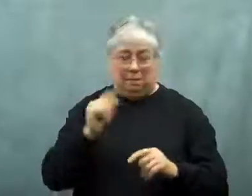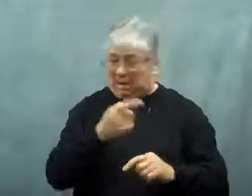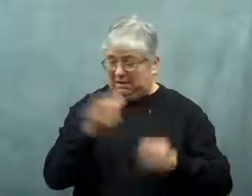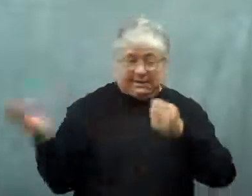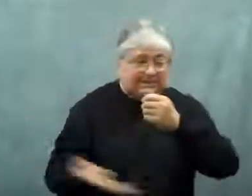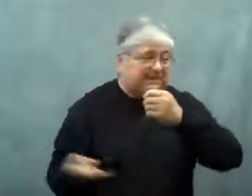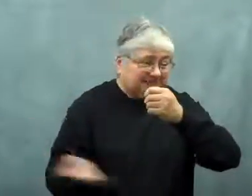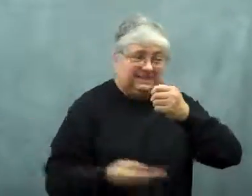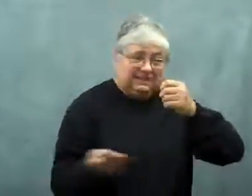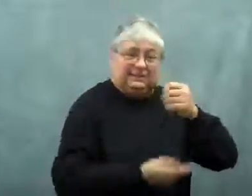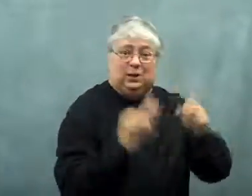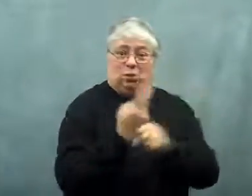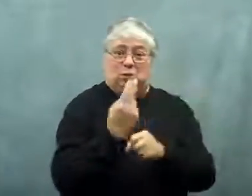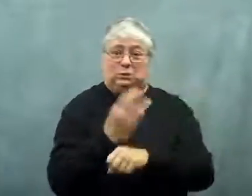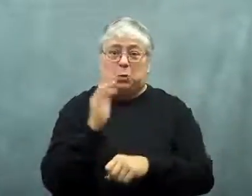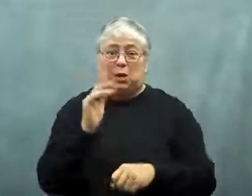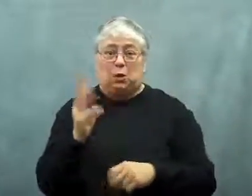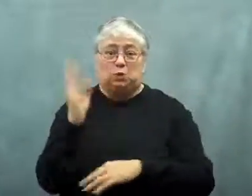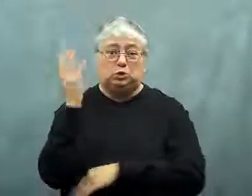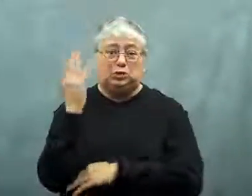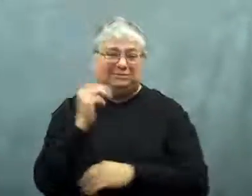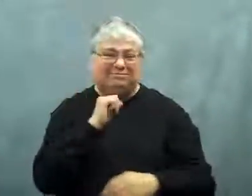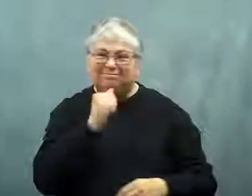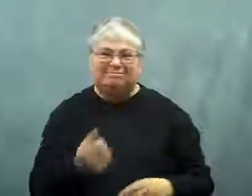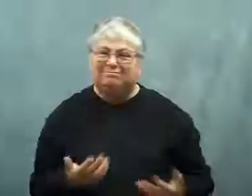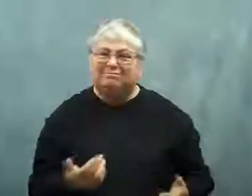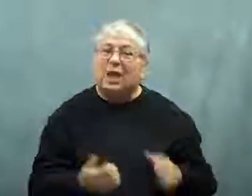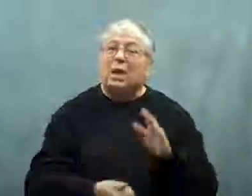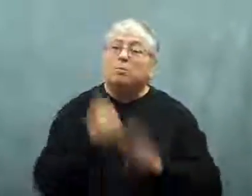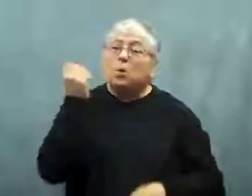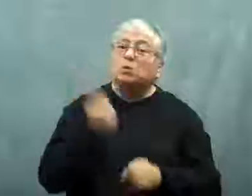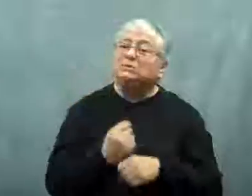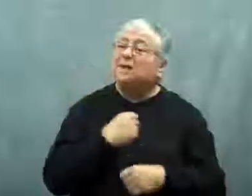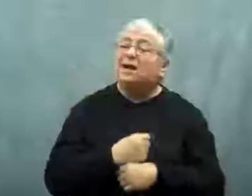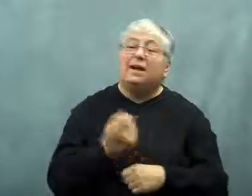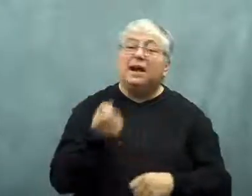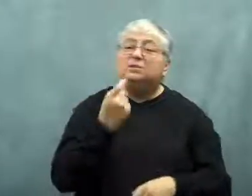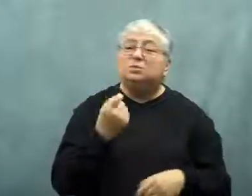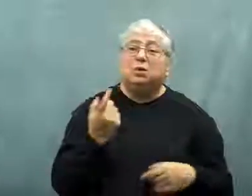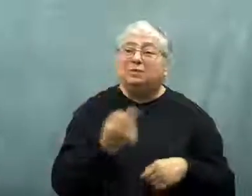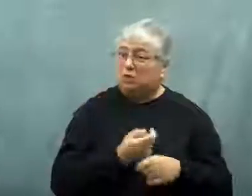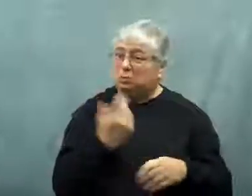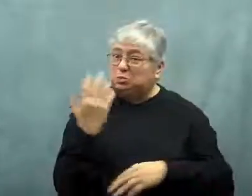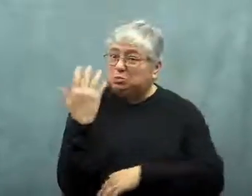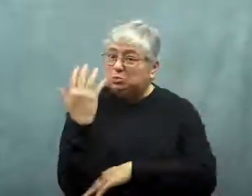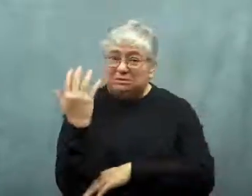They don't chop down willow trees to make aspirin, though.